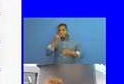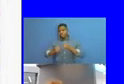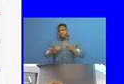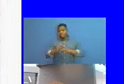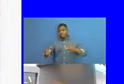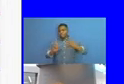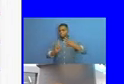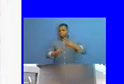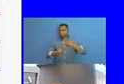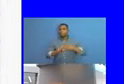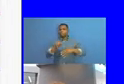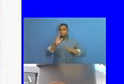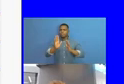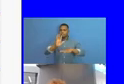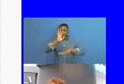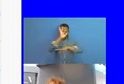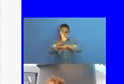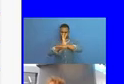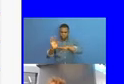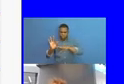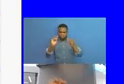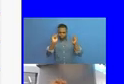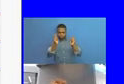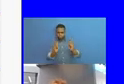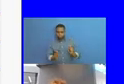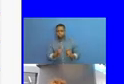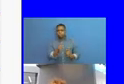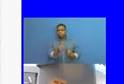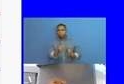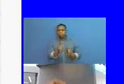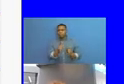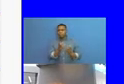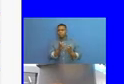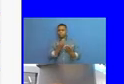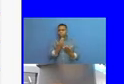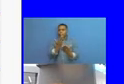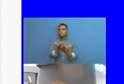what is the works that we will put on tour that we will present across borders? Where will this happen?